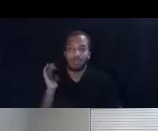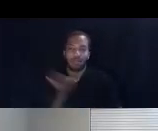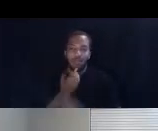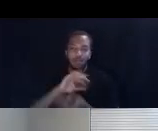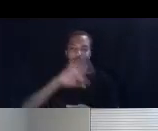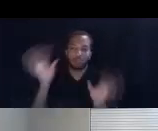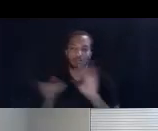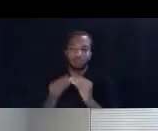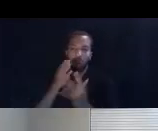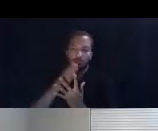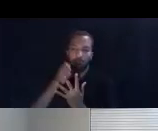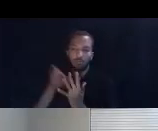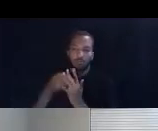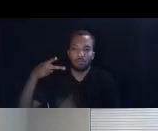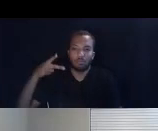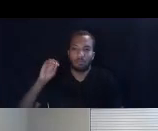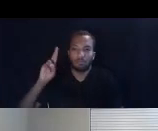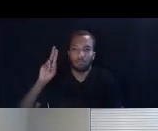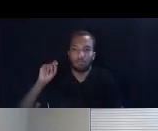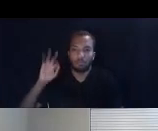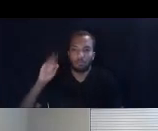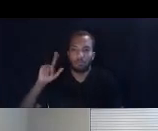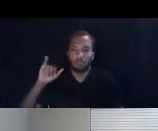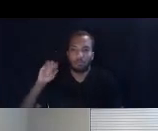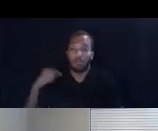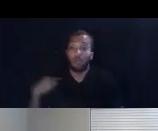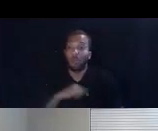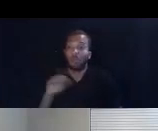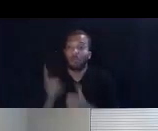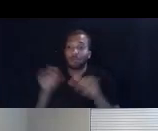We were the first system this year to have to meet our minimum spending floor.